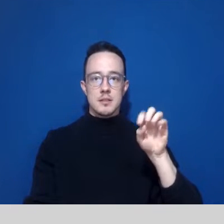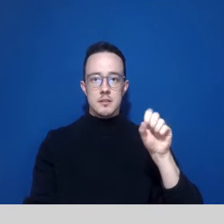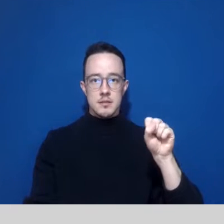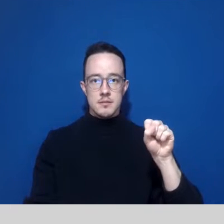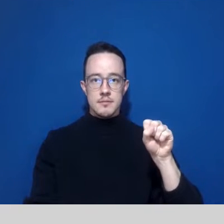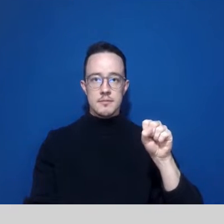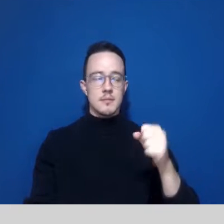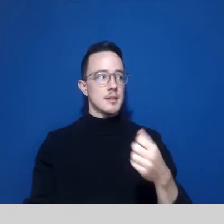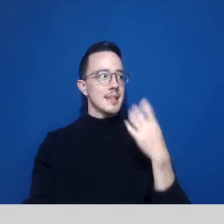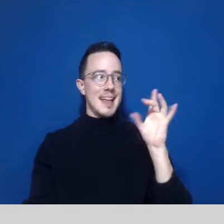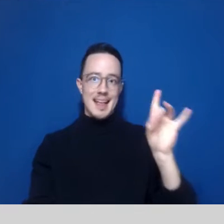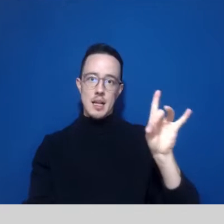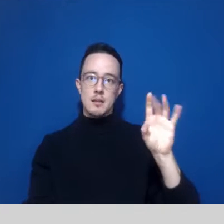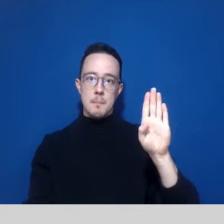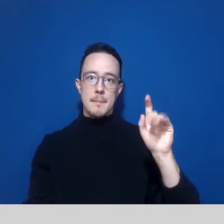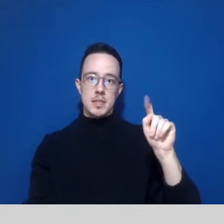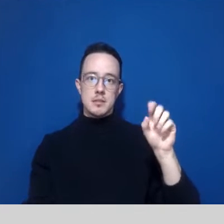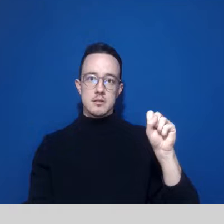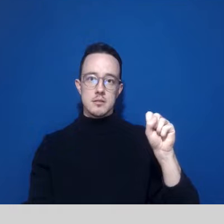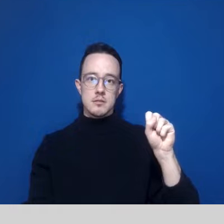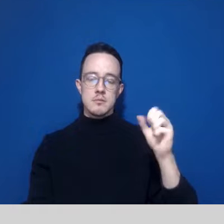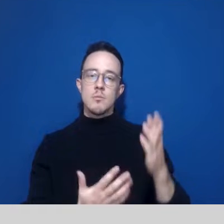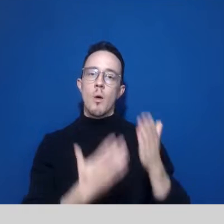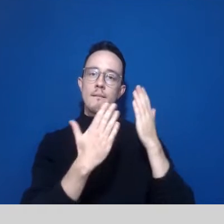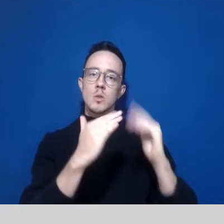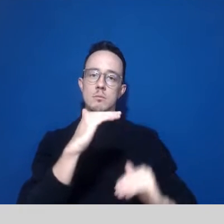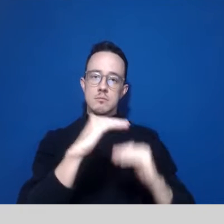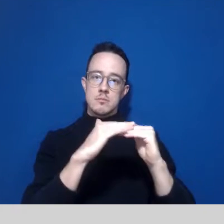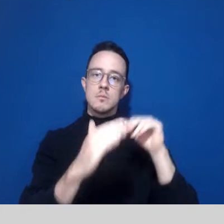You need to convert it into bytes, because bytes they're always eight bits